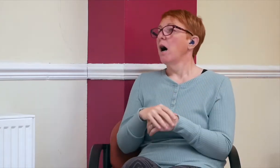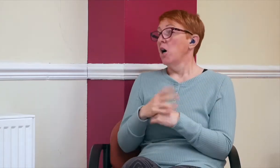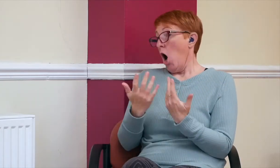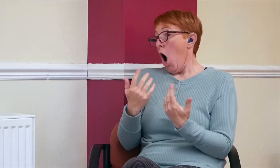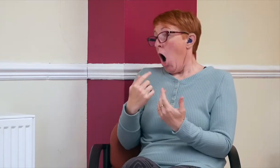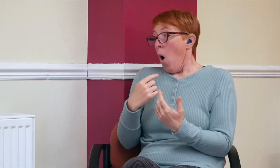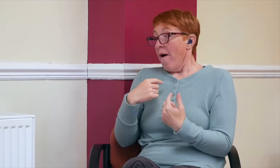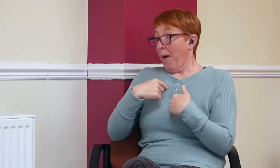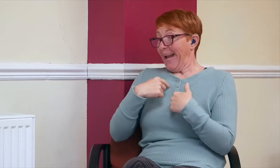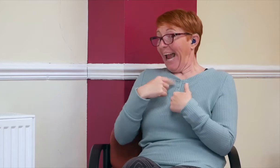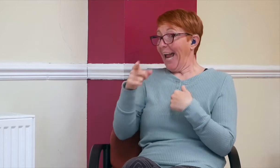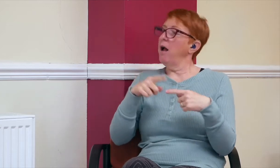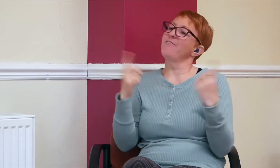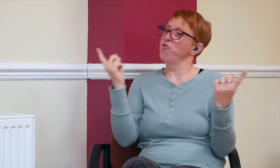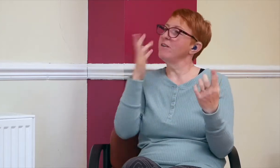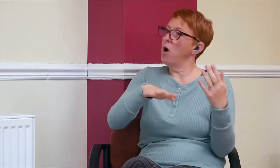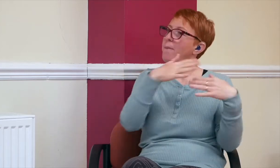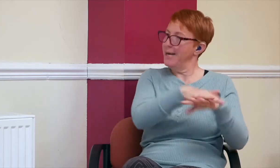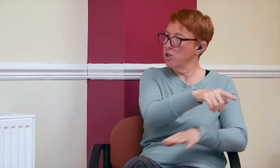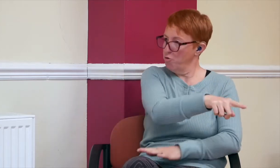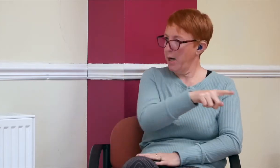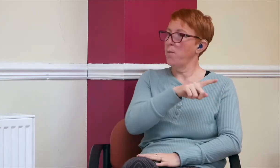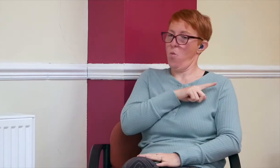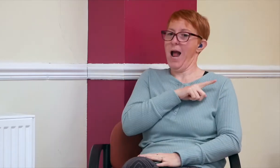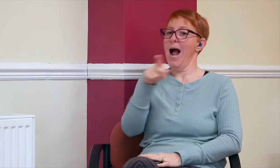It was a very different experience from being mainstreamed.